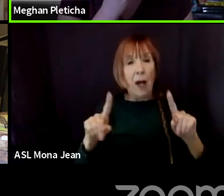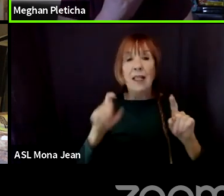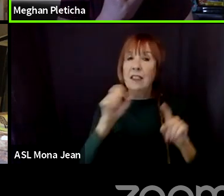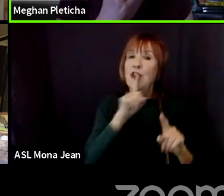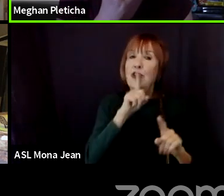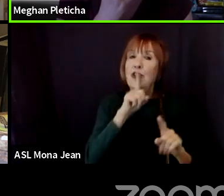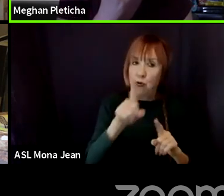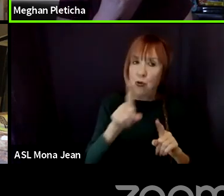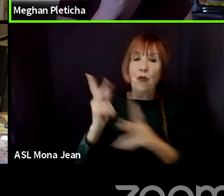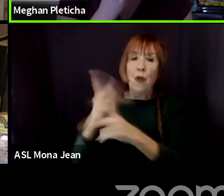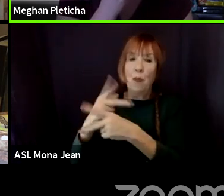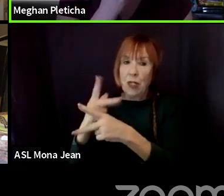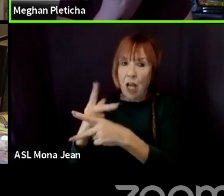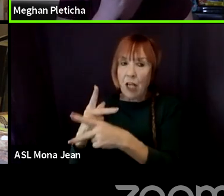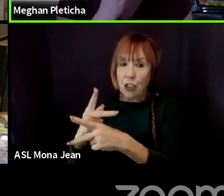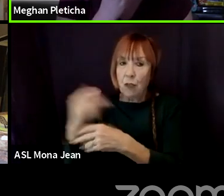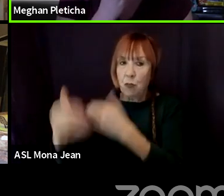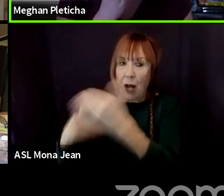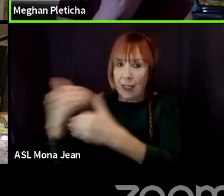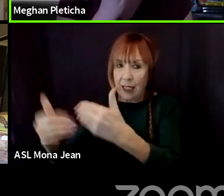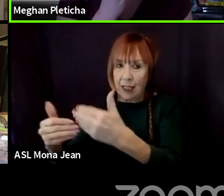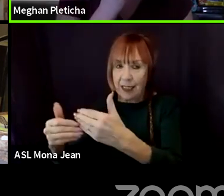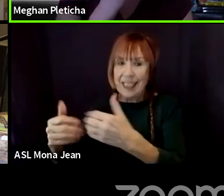complete creative process.